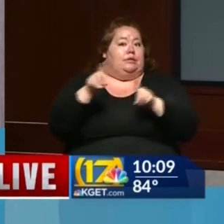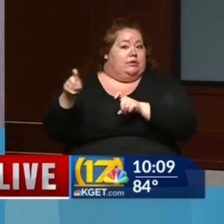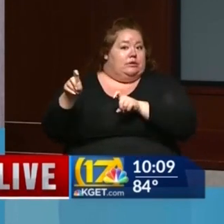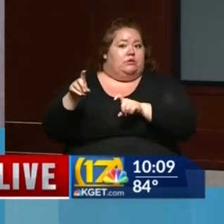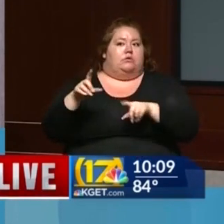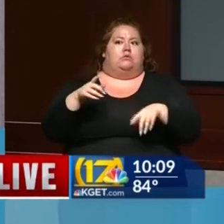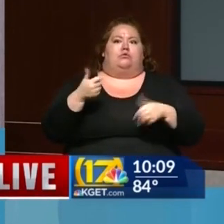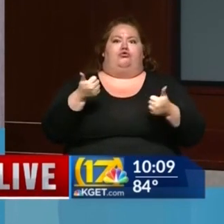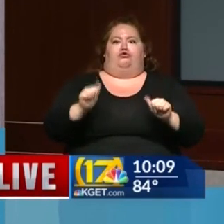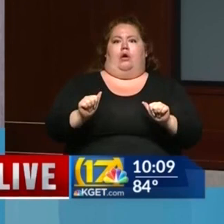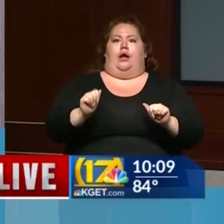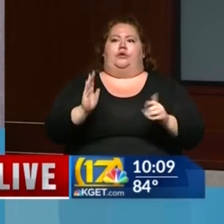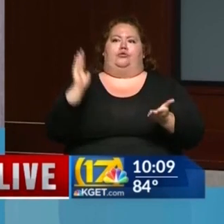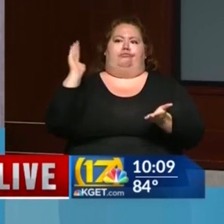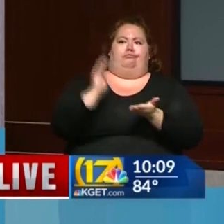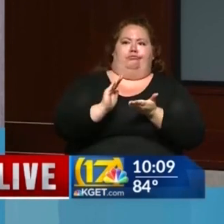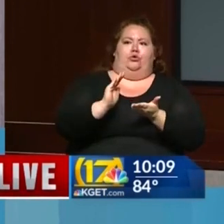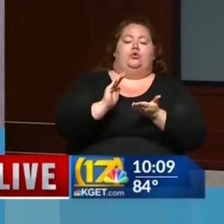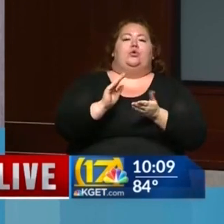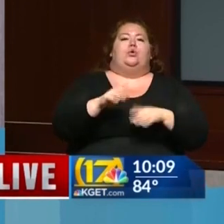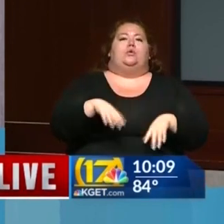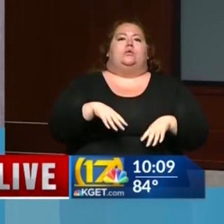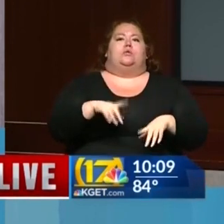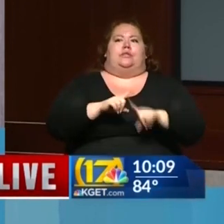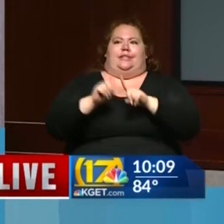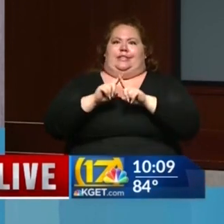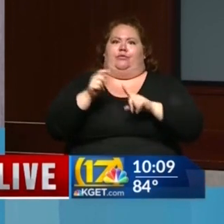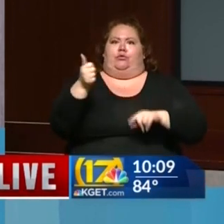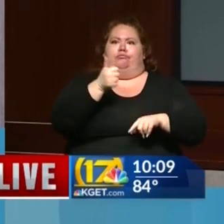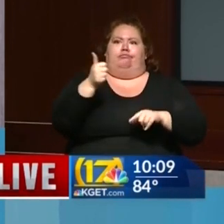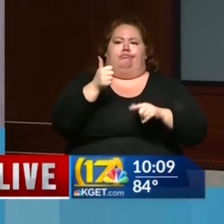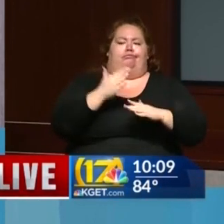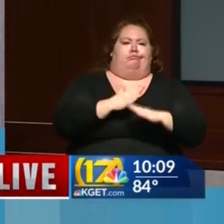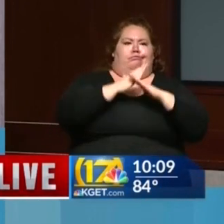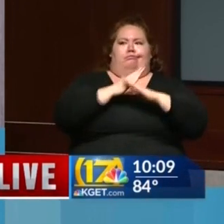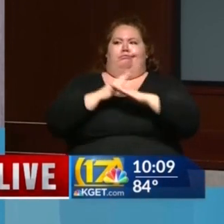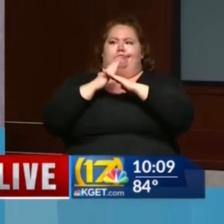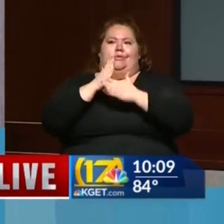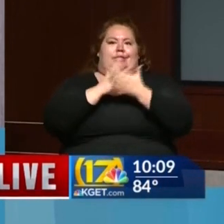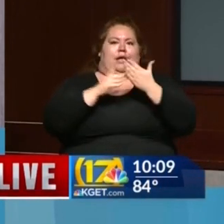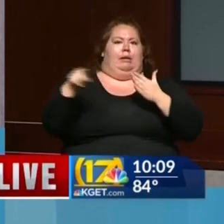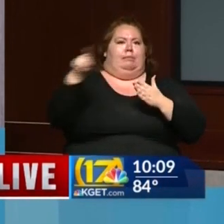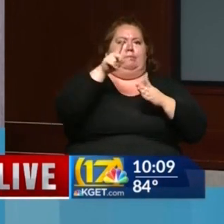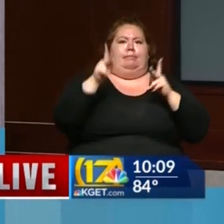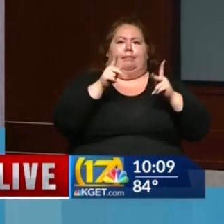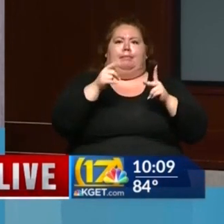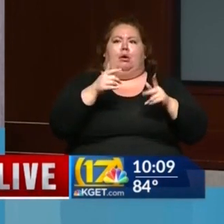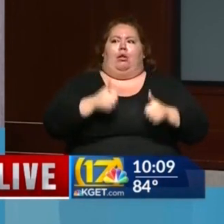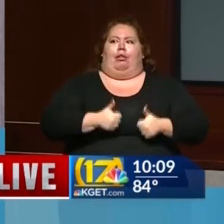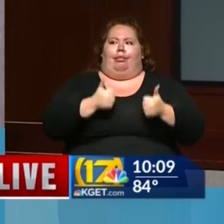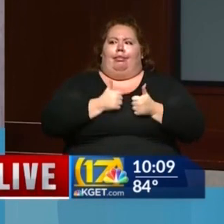SERVICES FOR RESIDENTS TO RECEIVE FREE COVID-19 TESTING IN AN EFFORT TO REDUCE